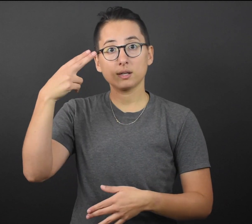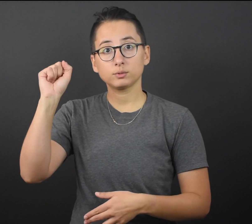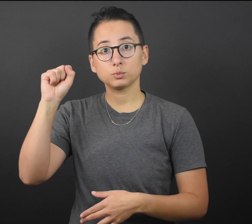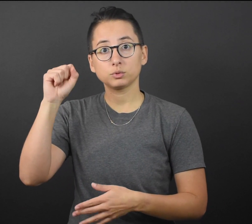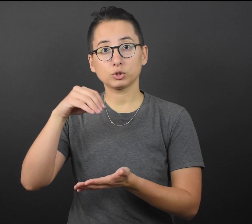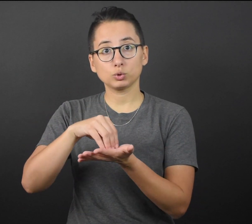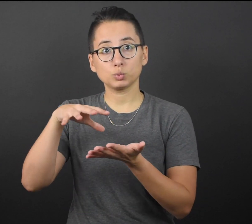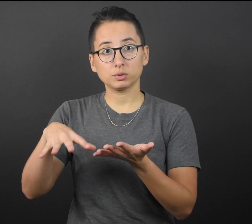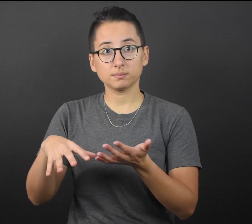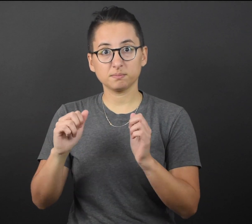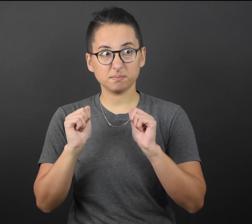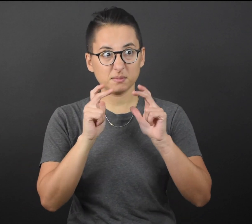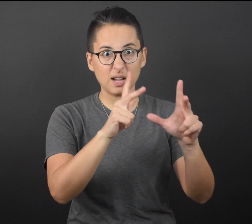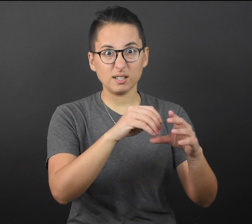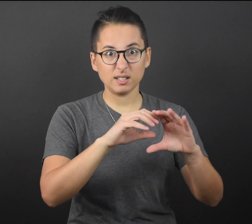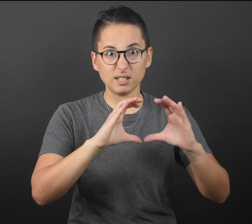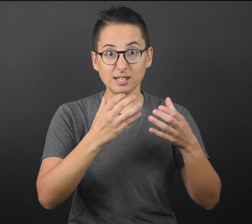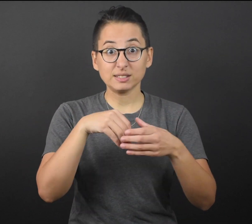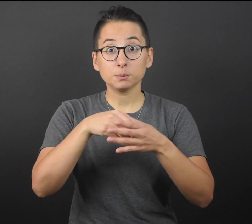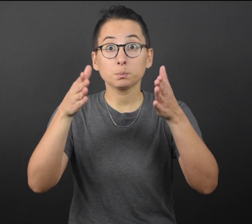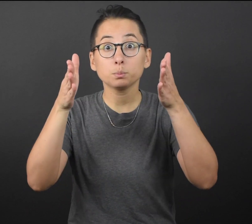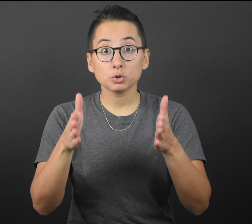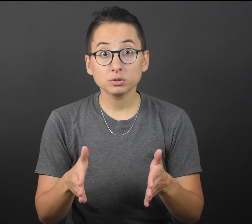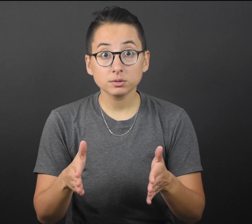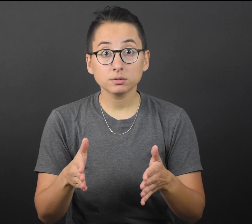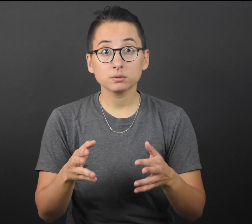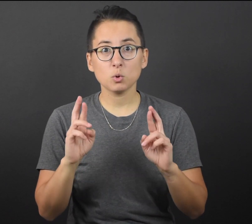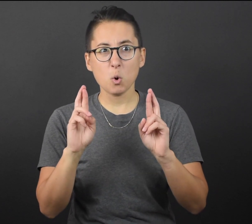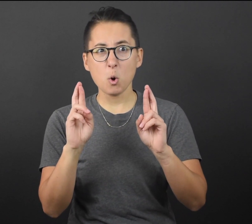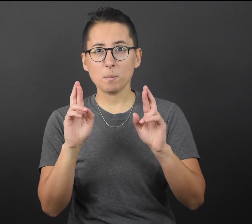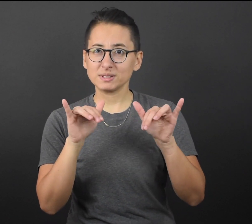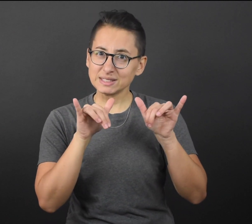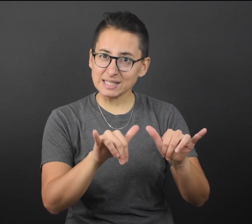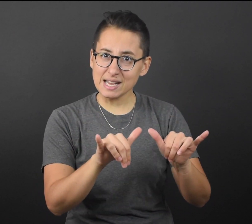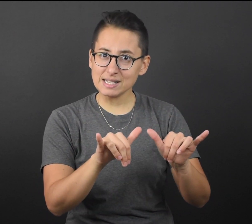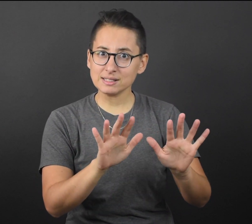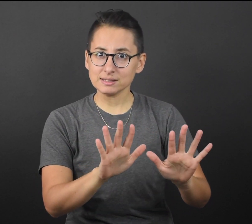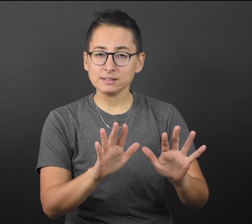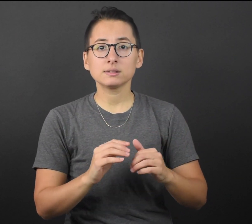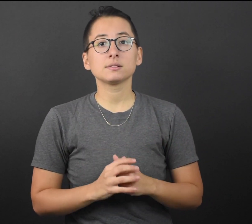philanthropy, and the non-profit sector, and the meeting schedule, visit the Council’s Website.